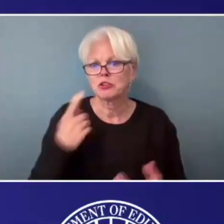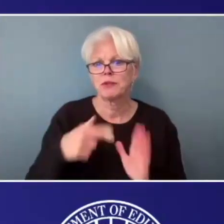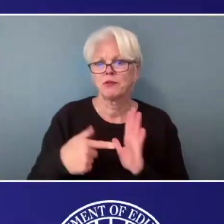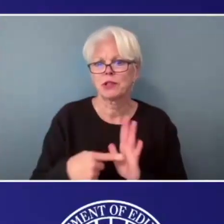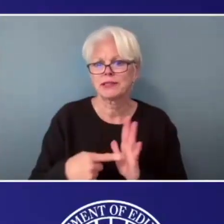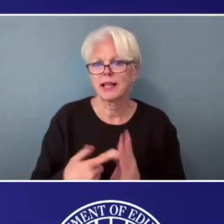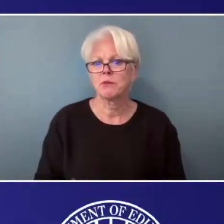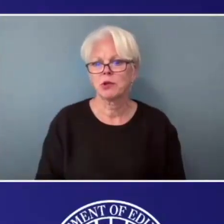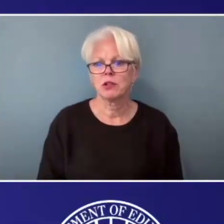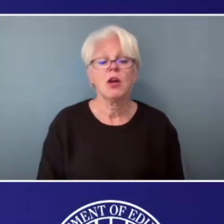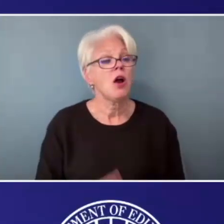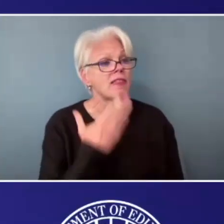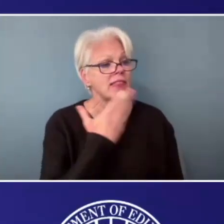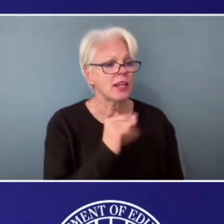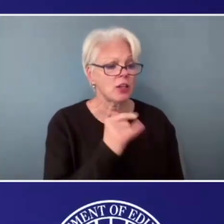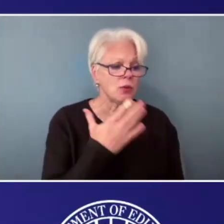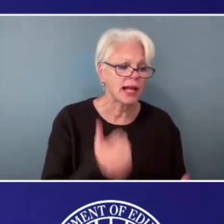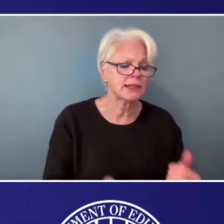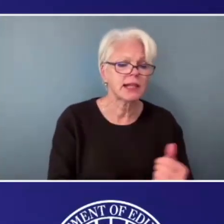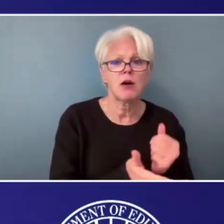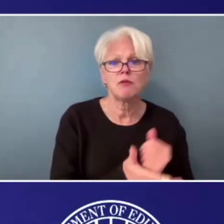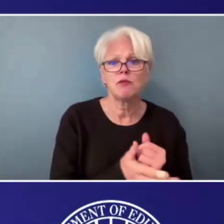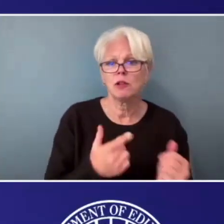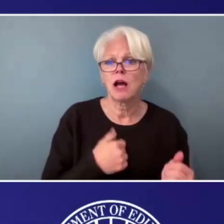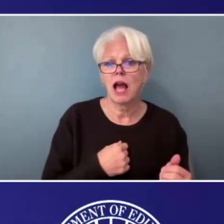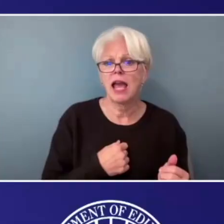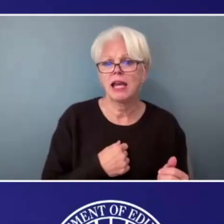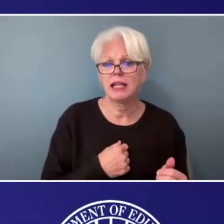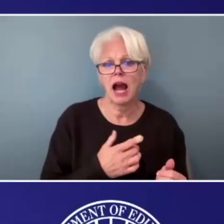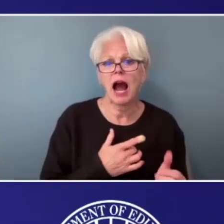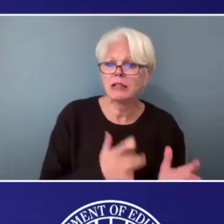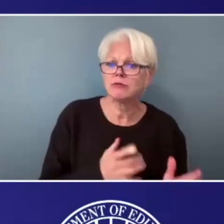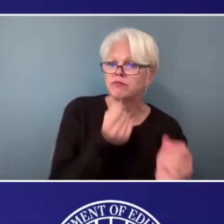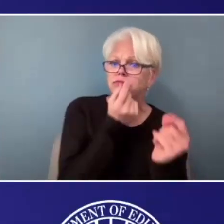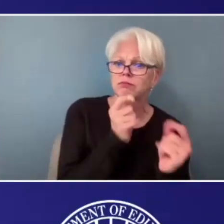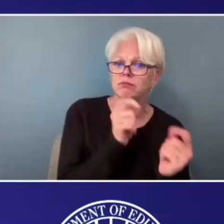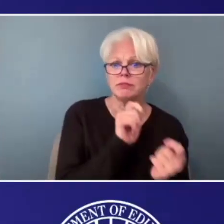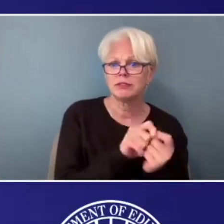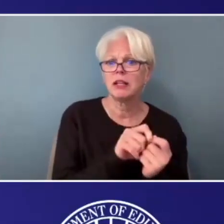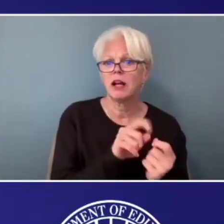Thank you. That's helpful and extremely sensitive to specifically the instance you